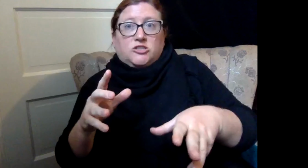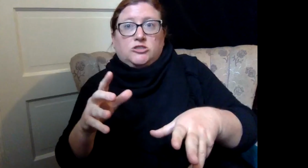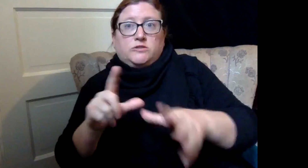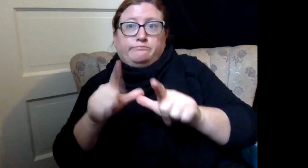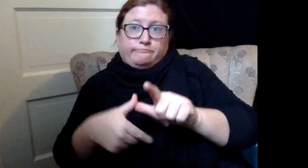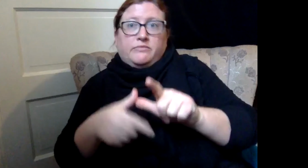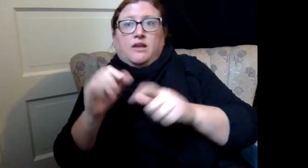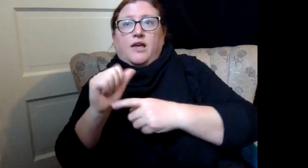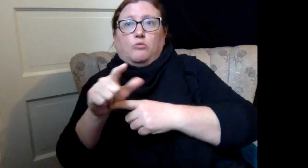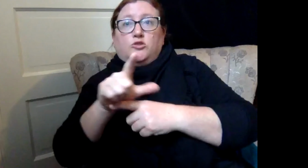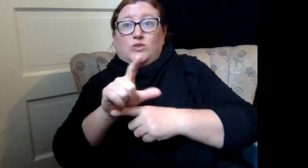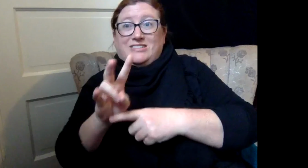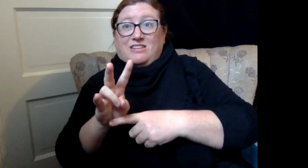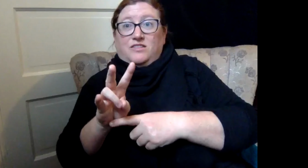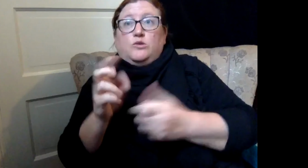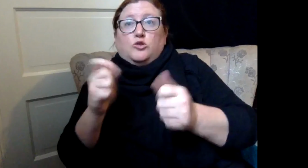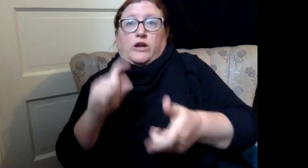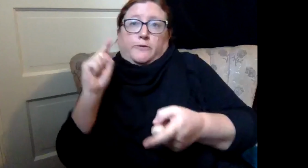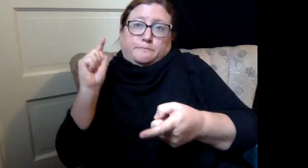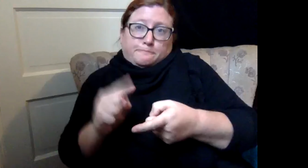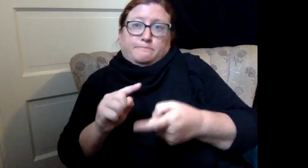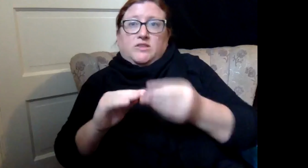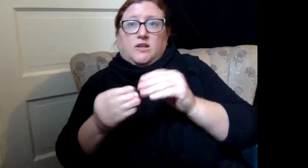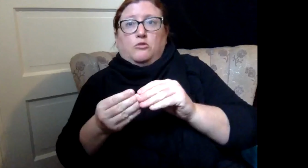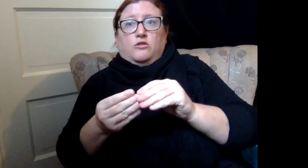between April 6 and lifting of the governor's order,